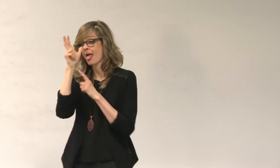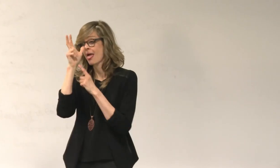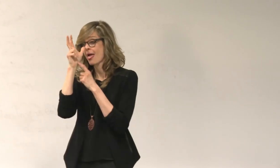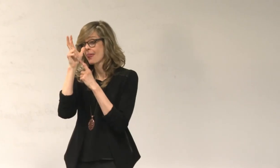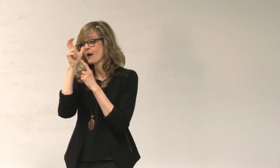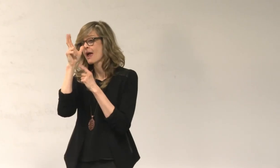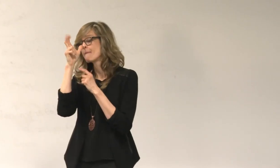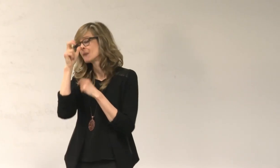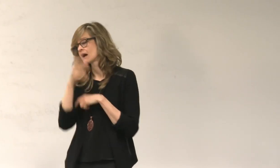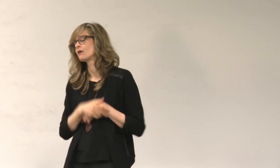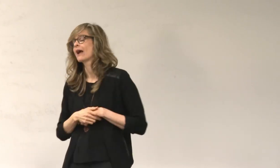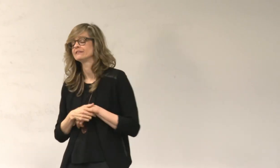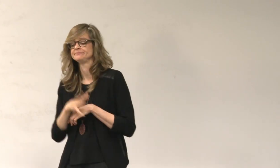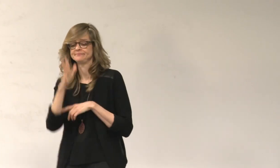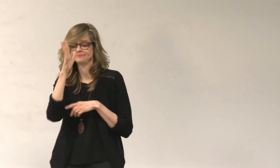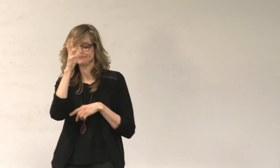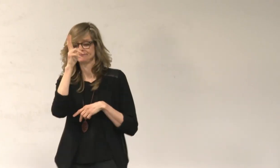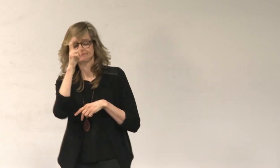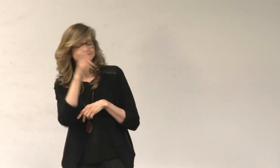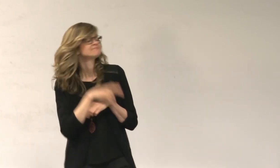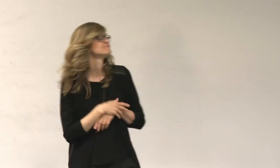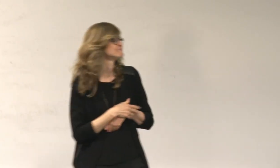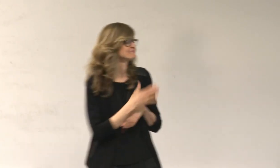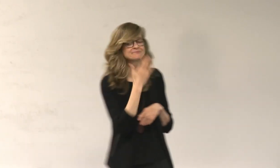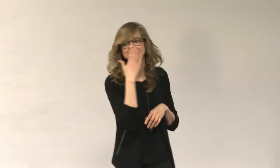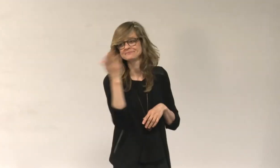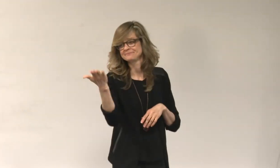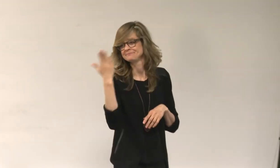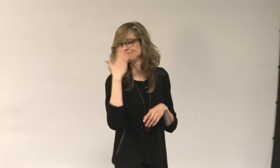AND THEN YOU CAN SIGN A DIFFERENT HAND SHAPE TO SHOW AN INSECT OR A BUG.